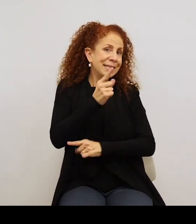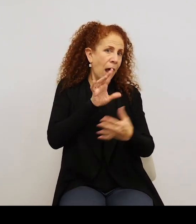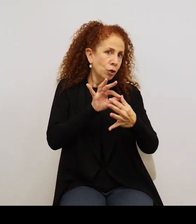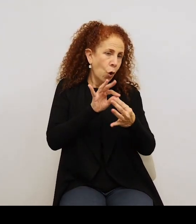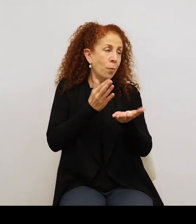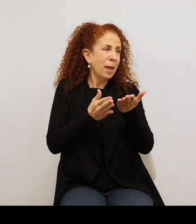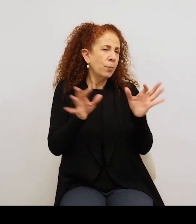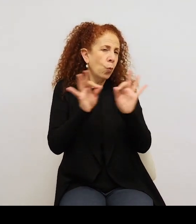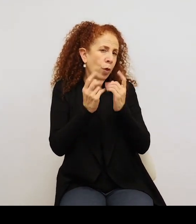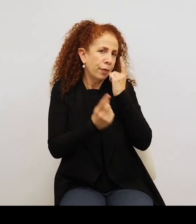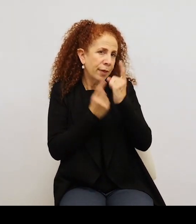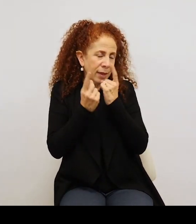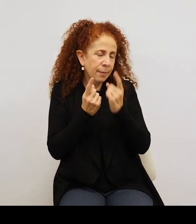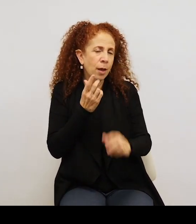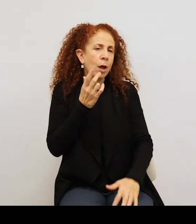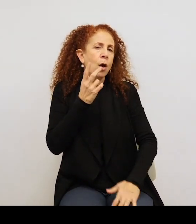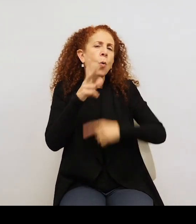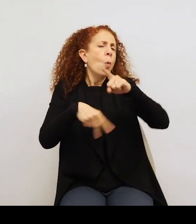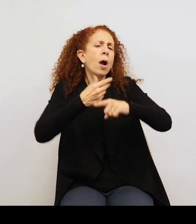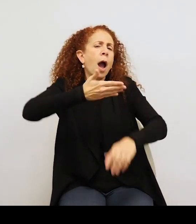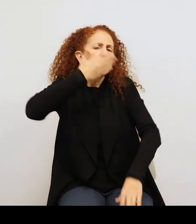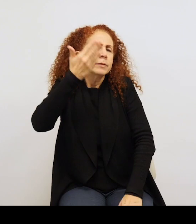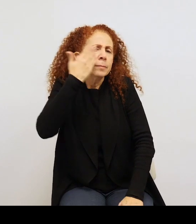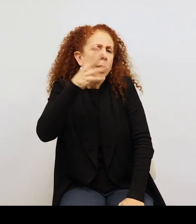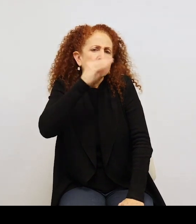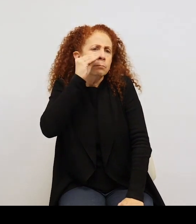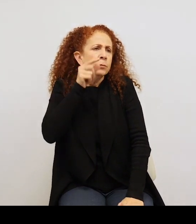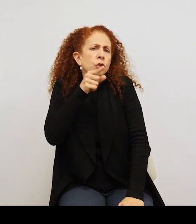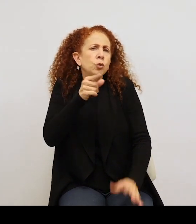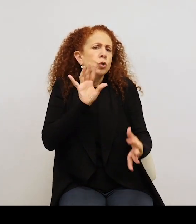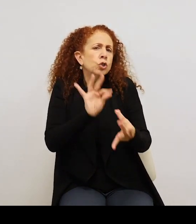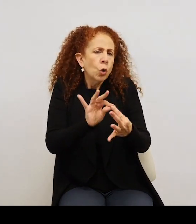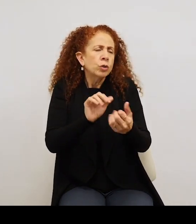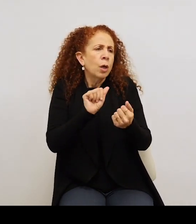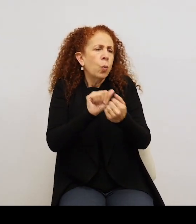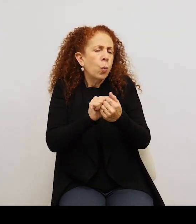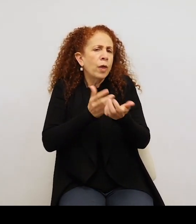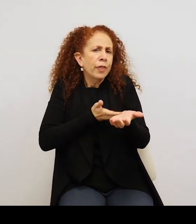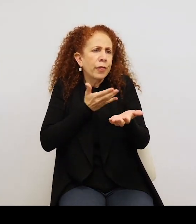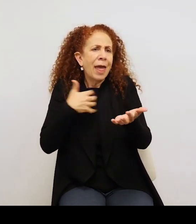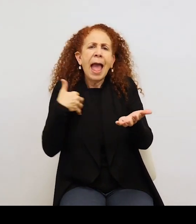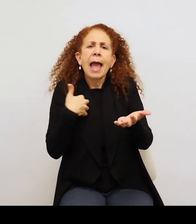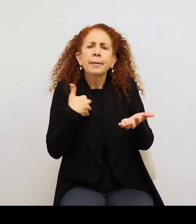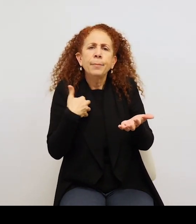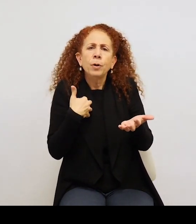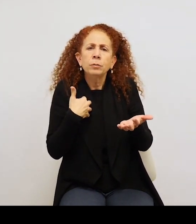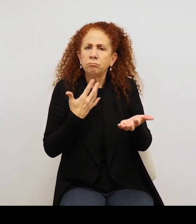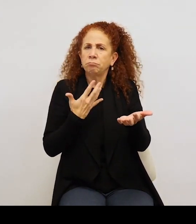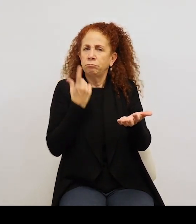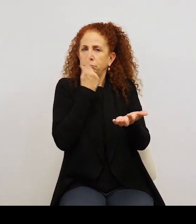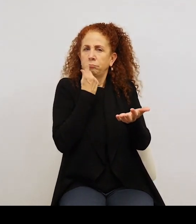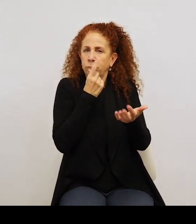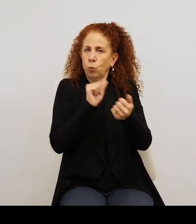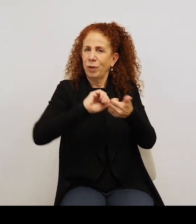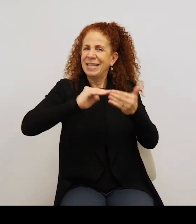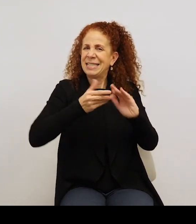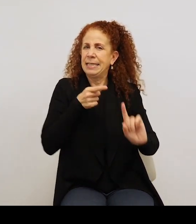to think about what kinds of smells do you associate-- kinds of smells with animals do you associate with the cities,